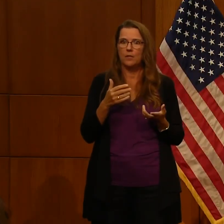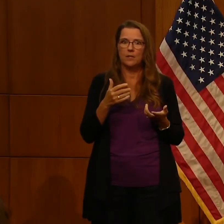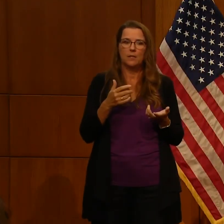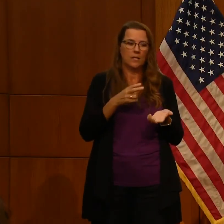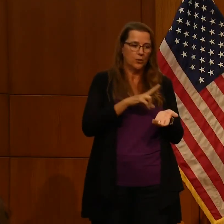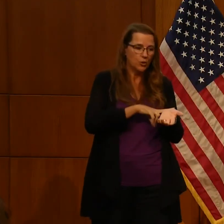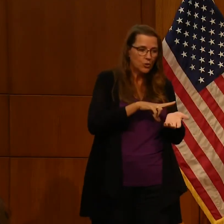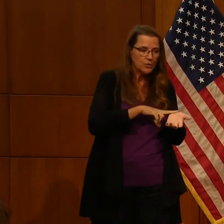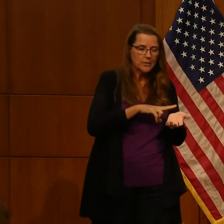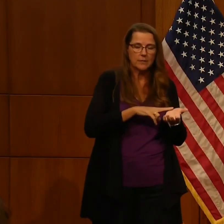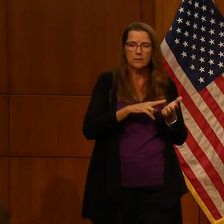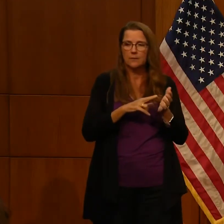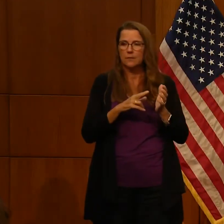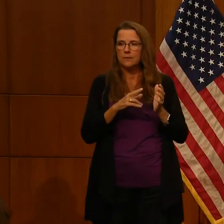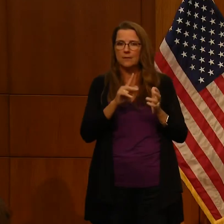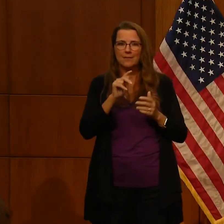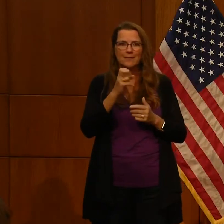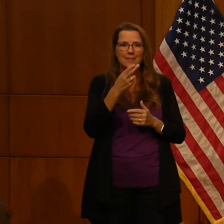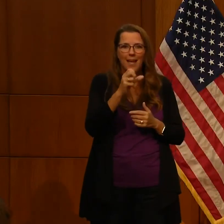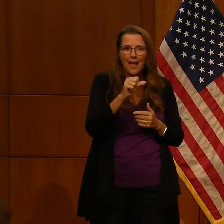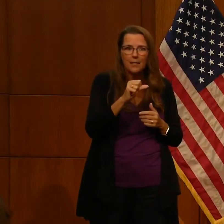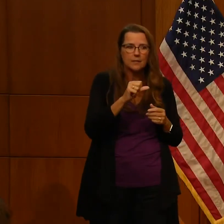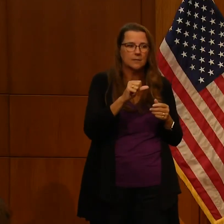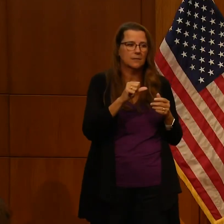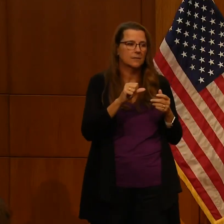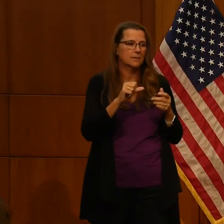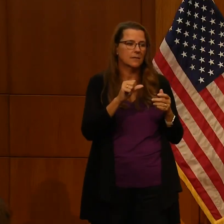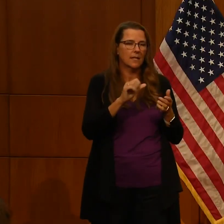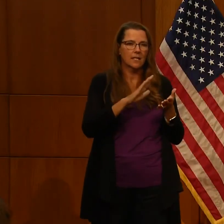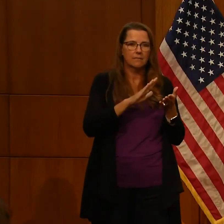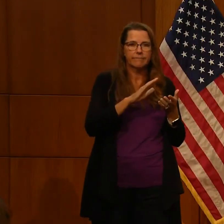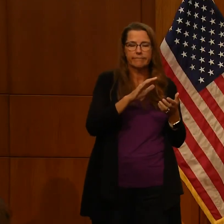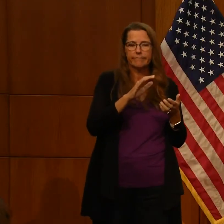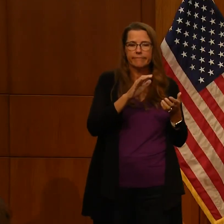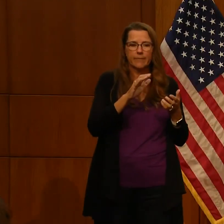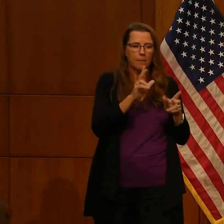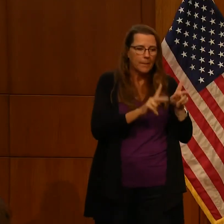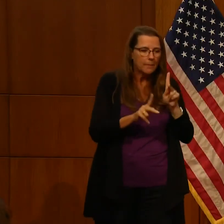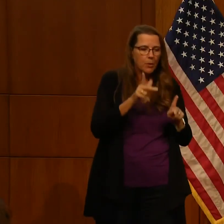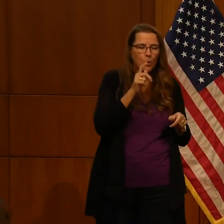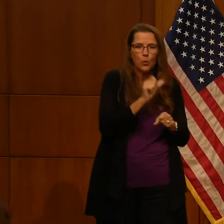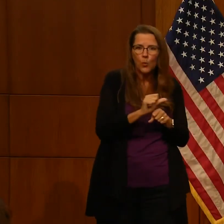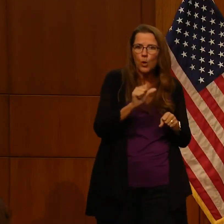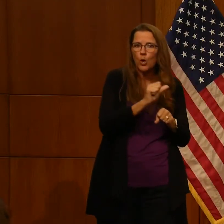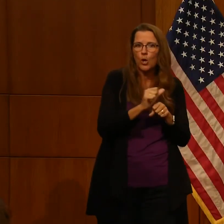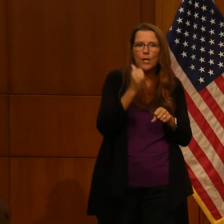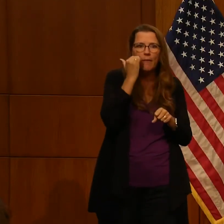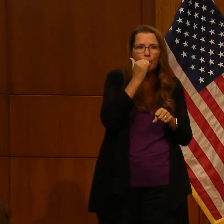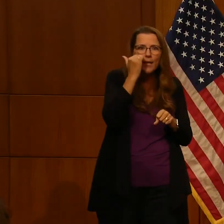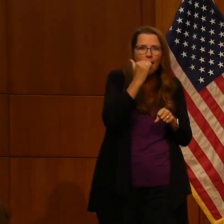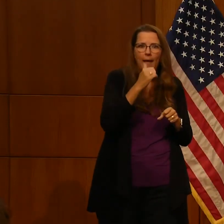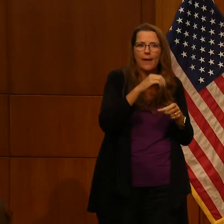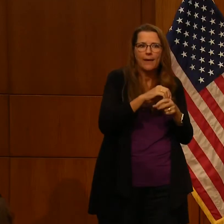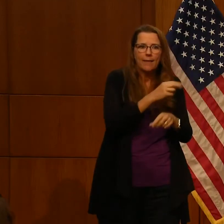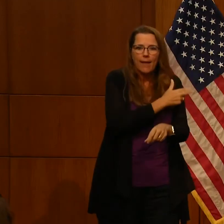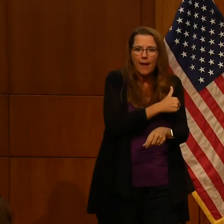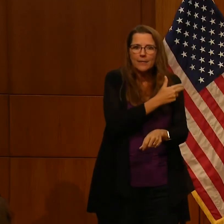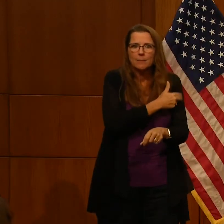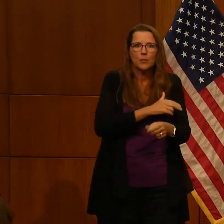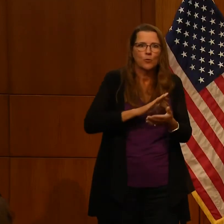WHAT WE WORRY ABOUT IS THAT THAT NURSES AND TECHNICIANS AND CUSTODIANS AND THE PEOPLE THAT